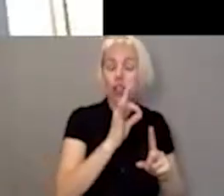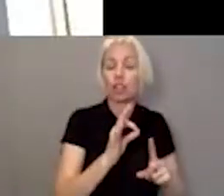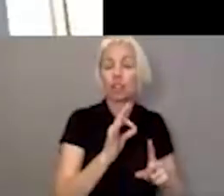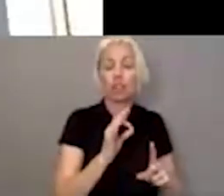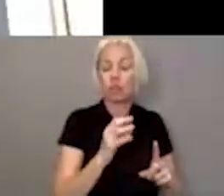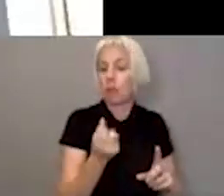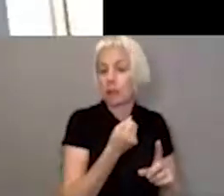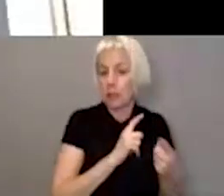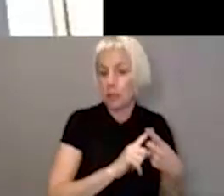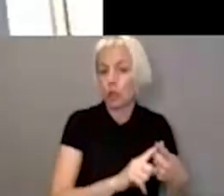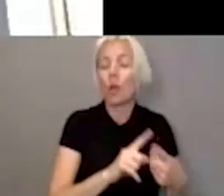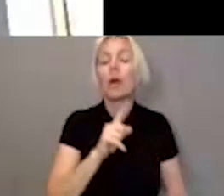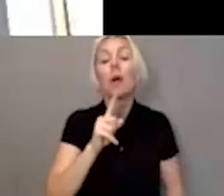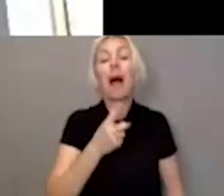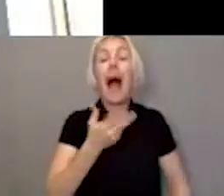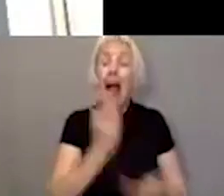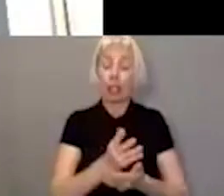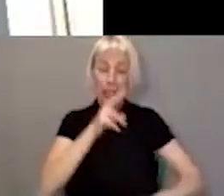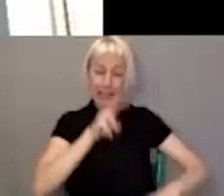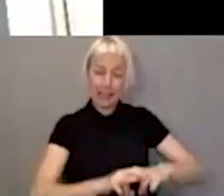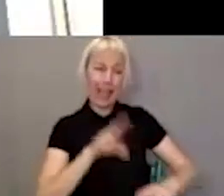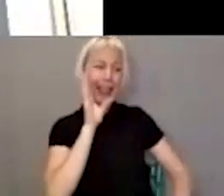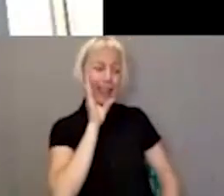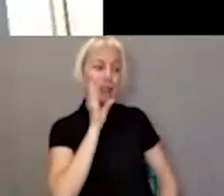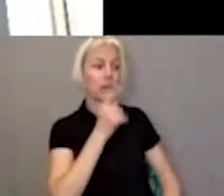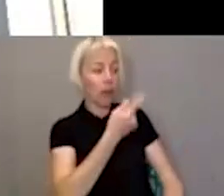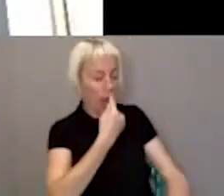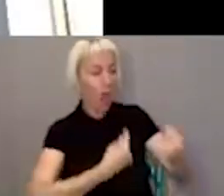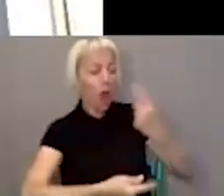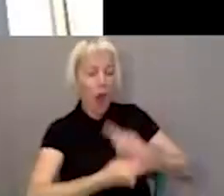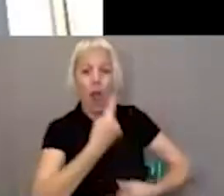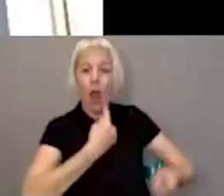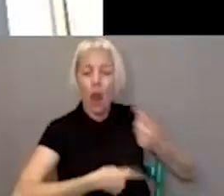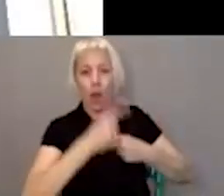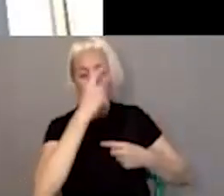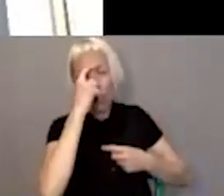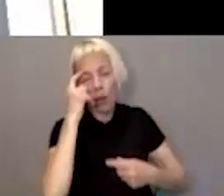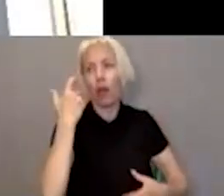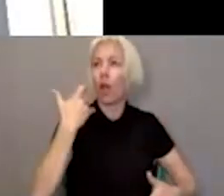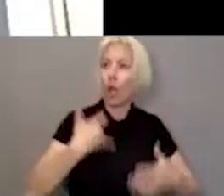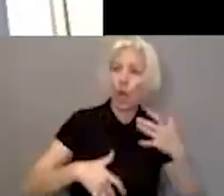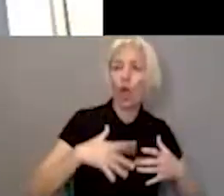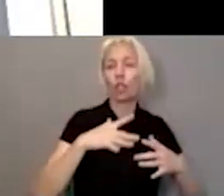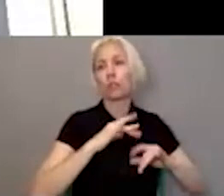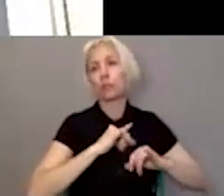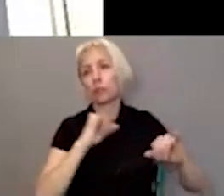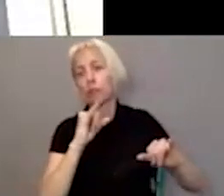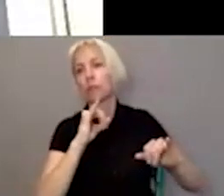the trauma, the hurt, but the healing that can come with that is incredibly important. I think the other thing that I would add to